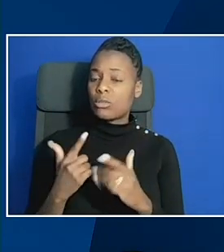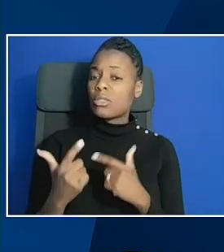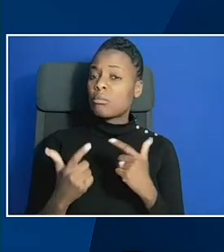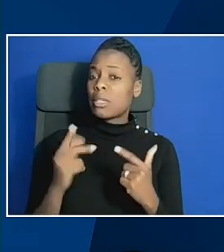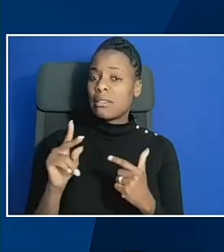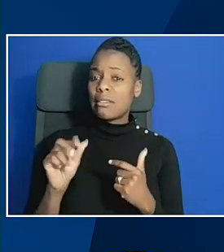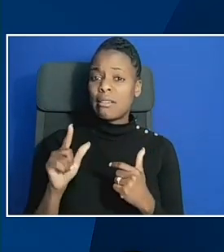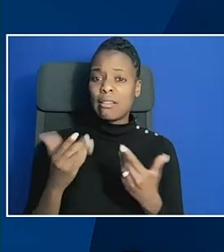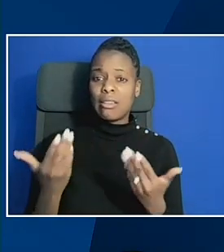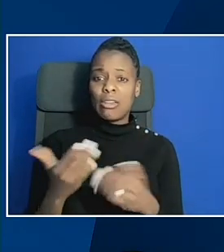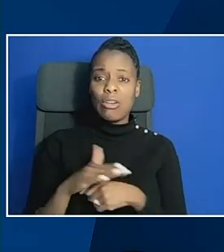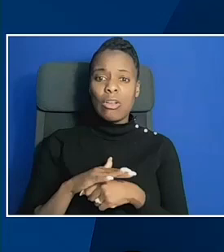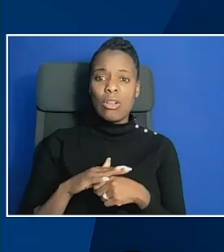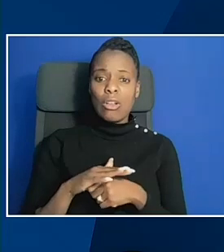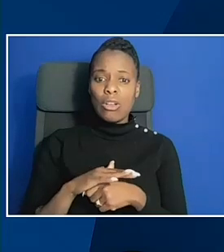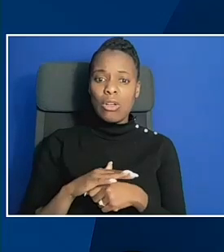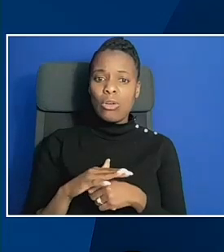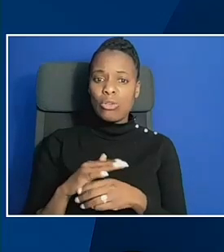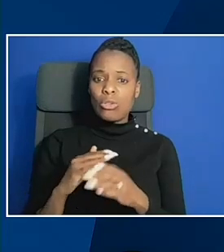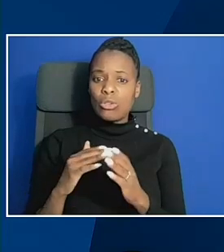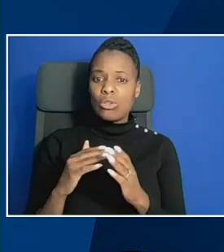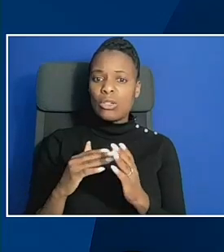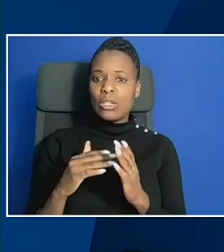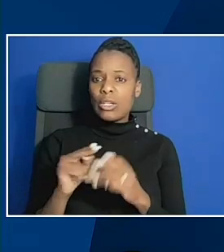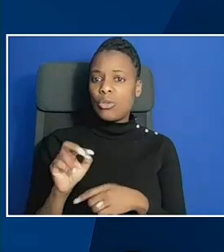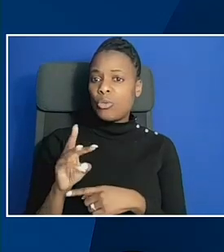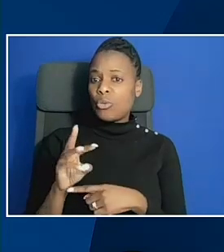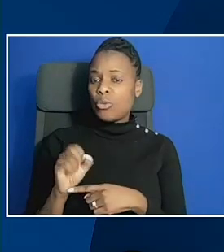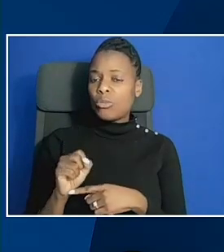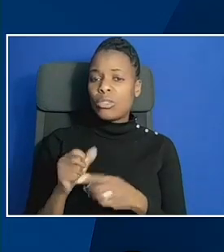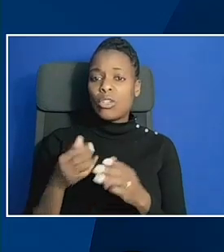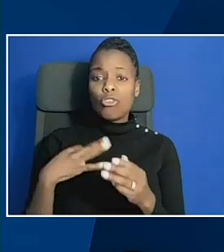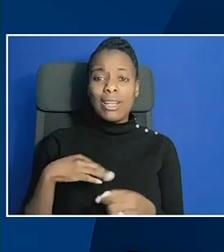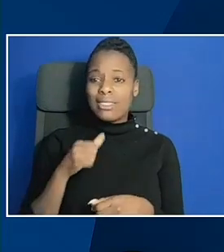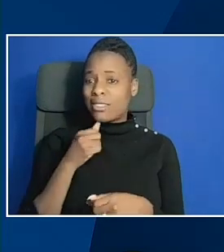their credits couldn't transfer over. You know, the school had tons of